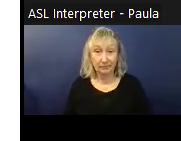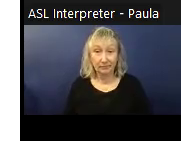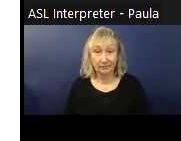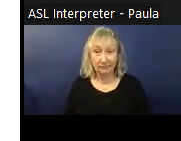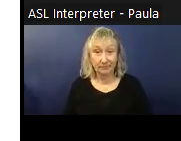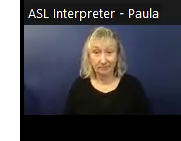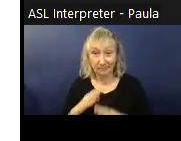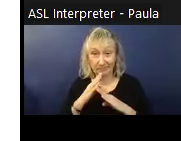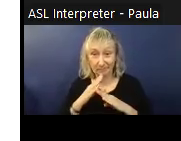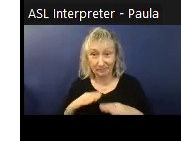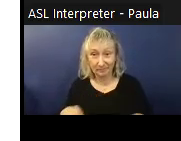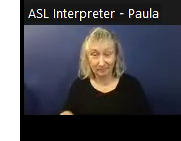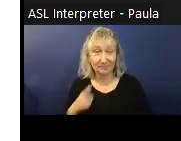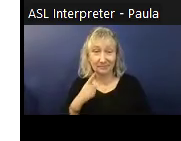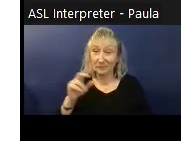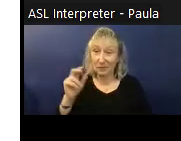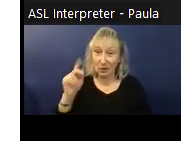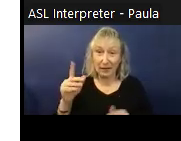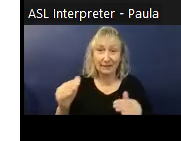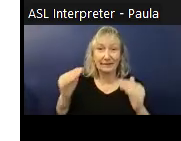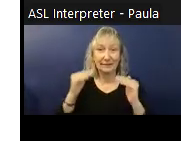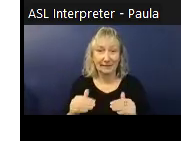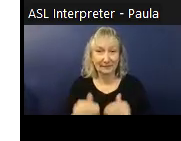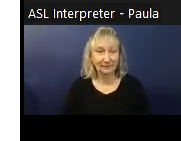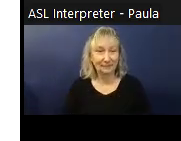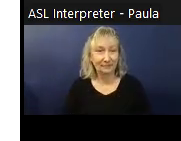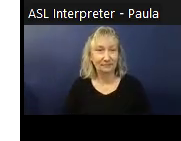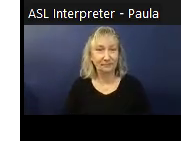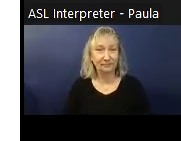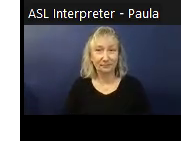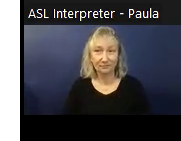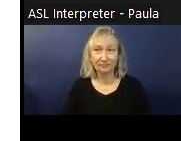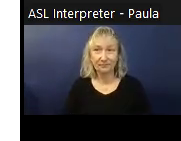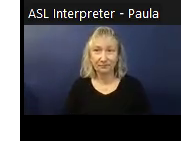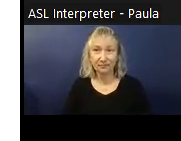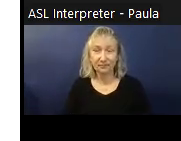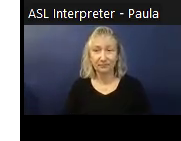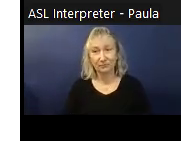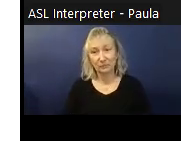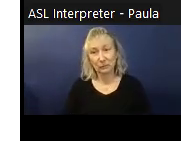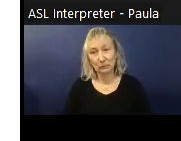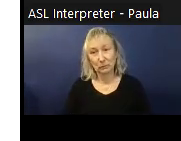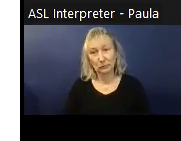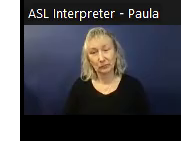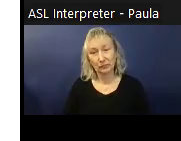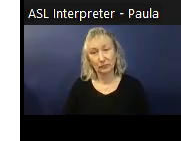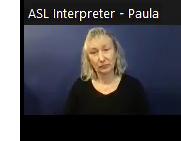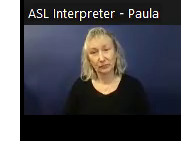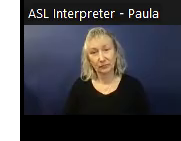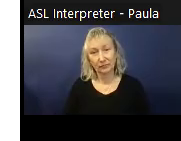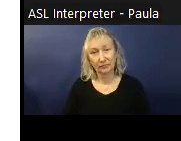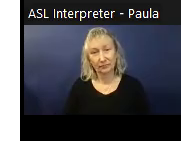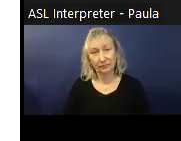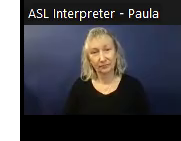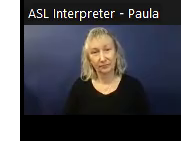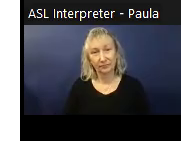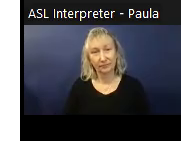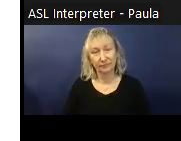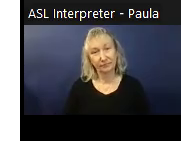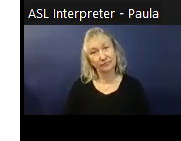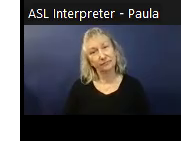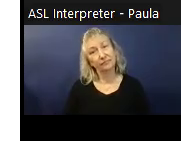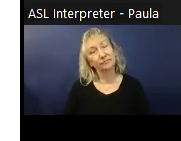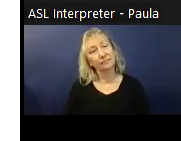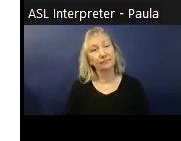OK, moving on now, this is regarding the temporary rule.